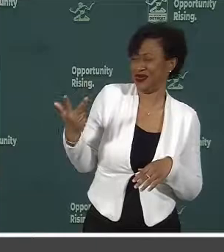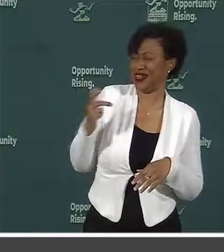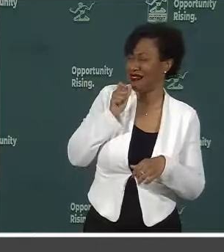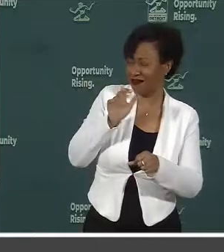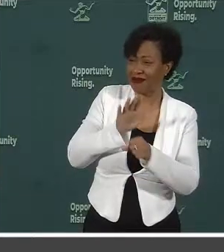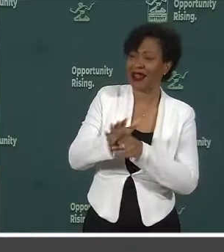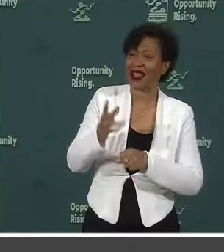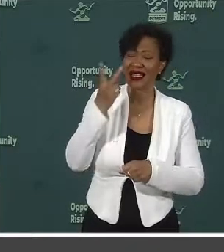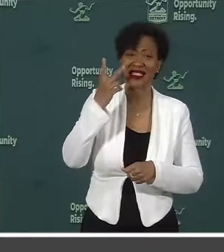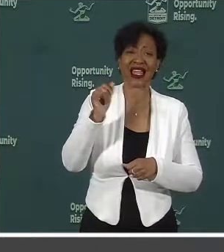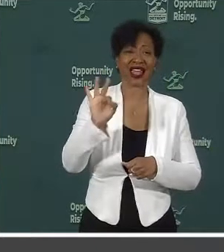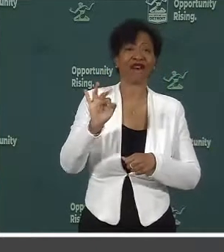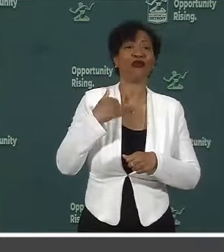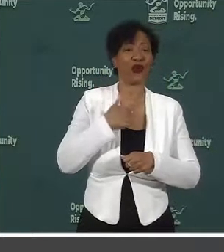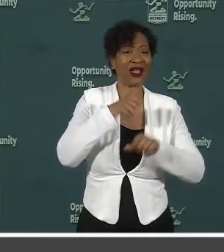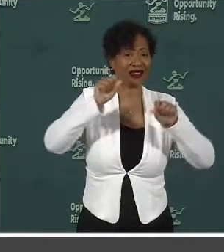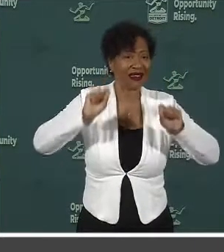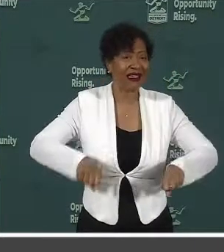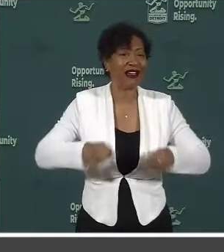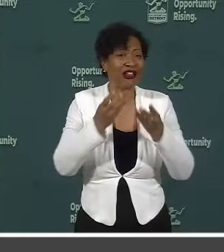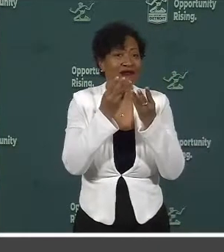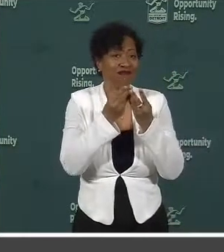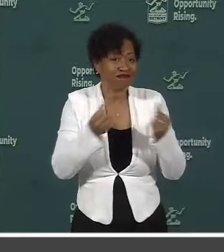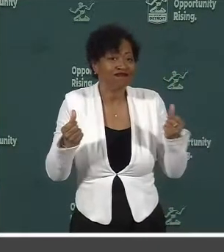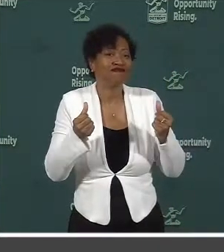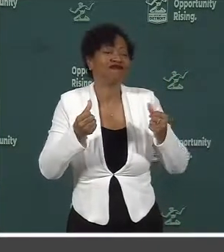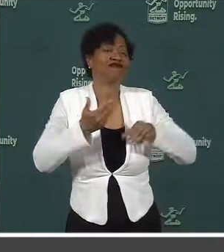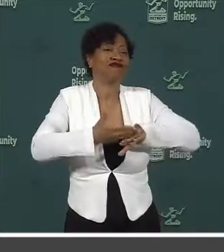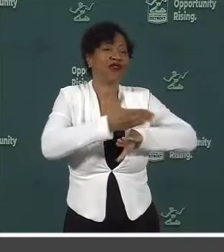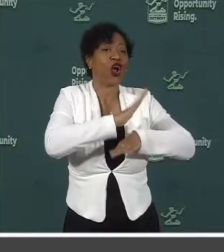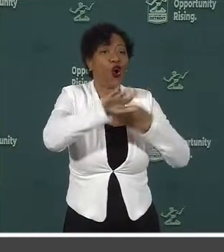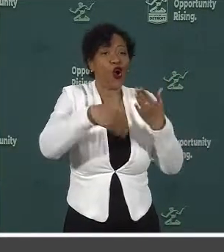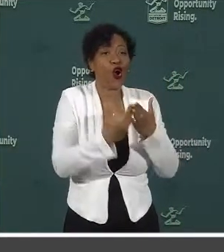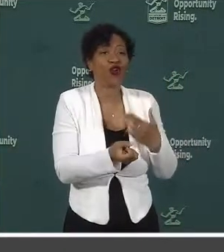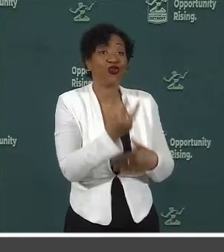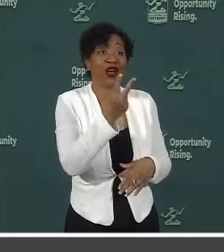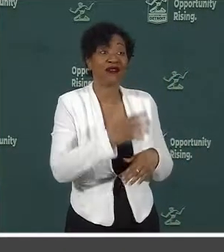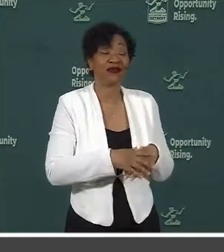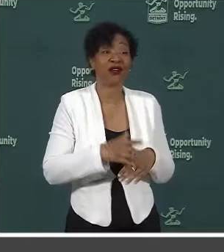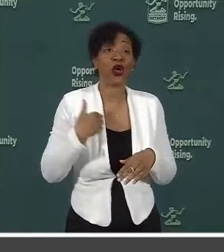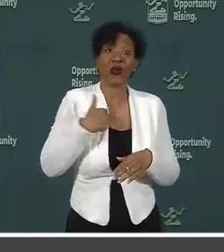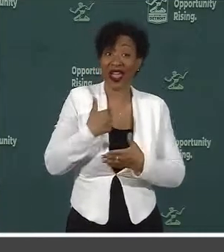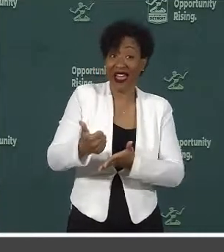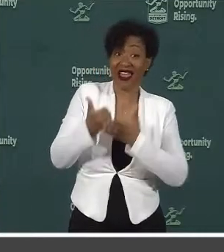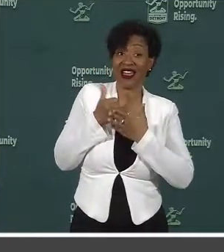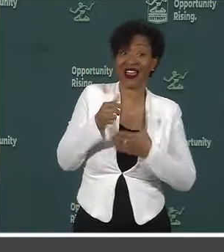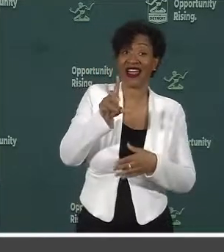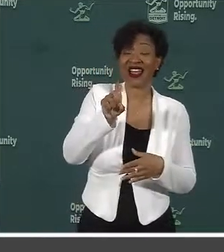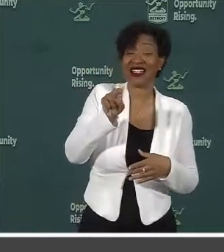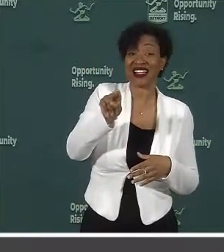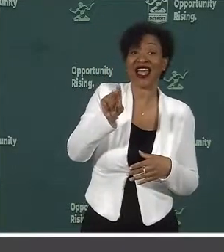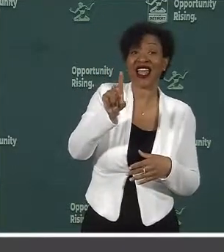CAN SOLVE ALL TWELVE AND OF COURSE WE HAD HELP DAN GILBERT COMMITTED THREE HUNDRED MILLION DOLLARS TO A THREE YEAR